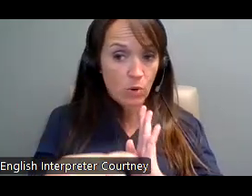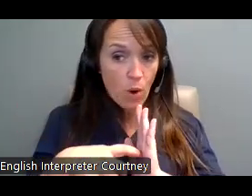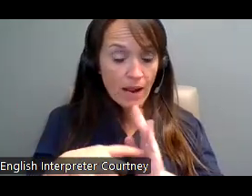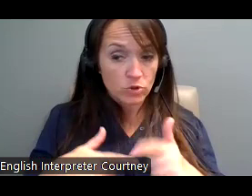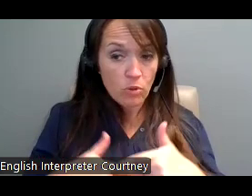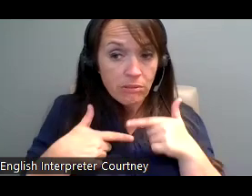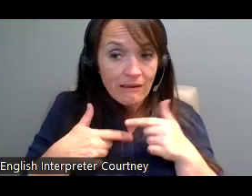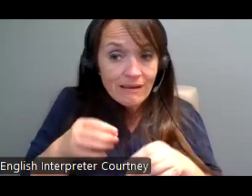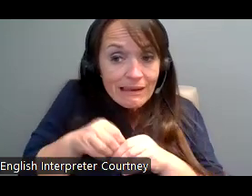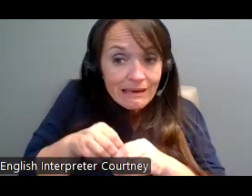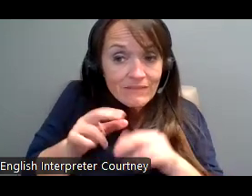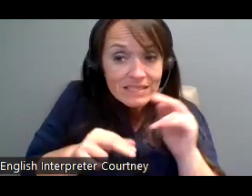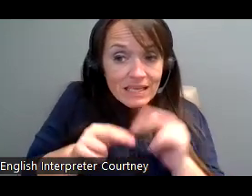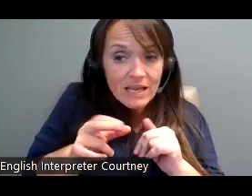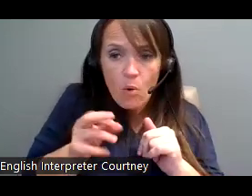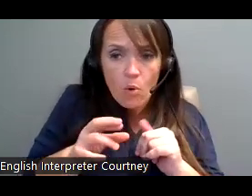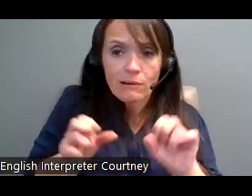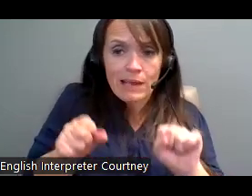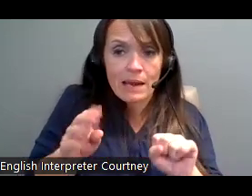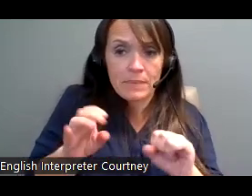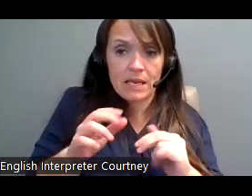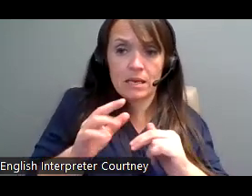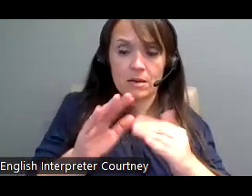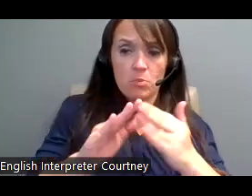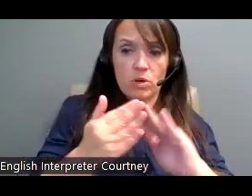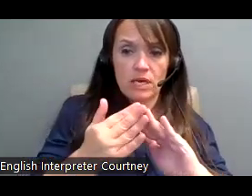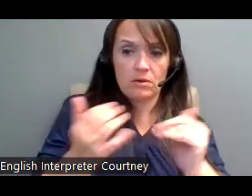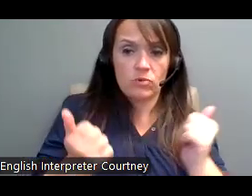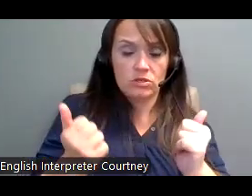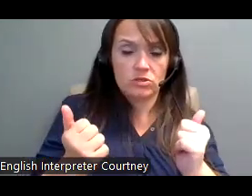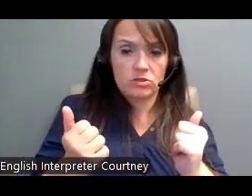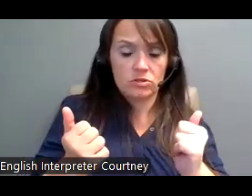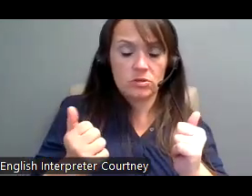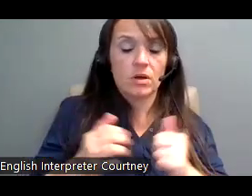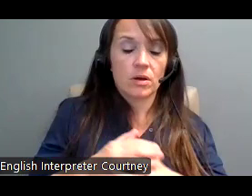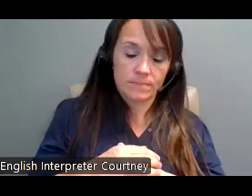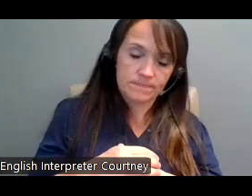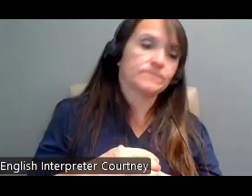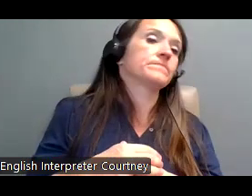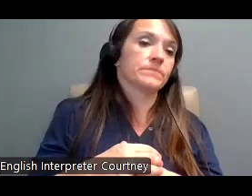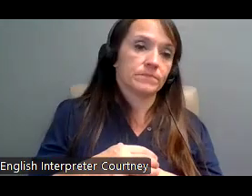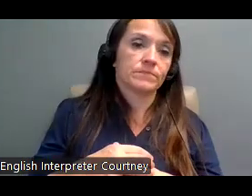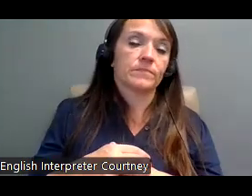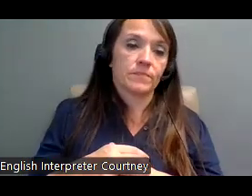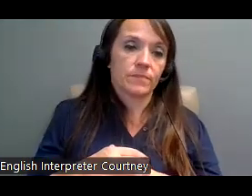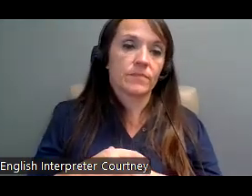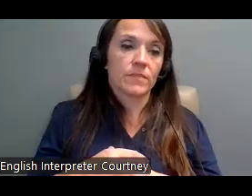I can take that one on, so there are two components of residential,